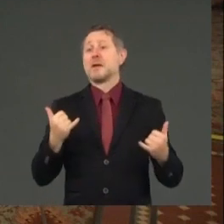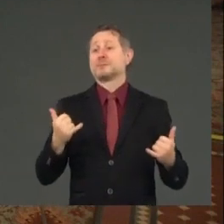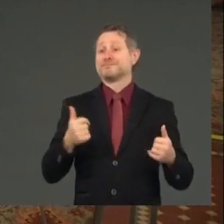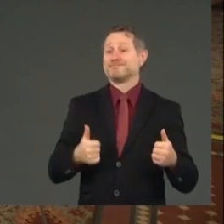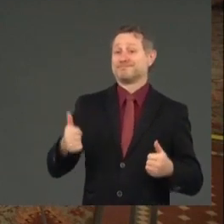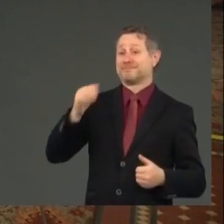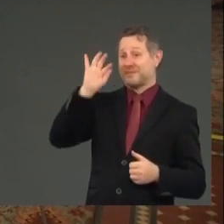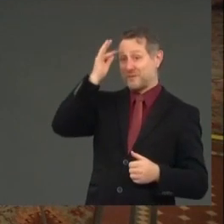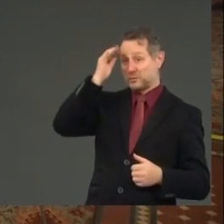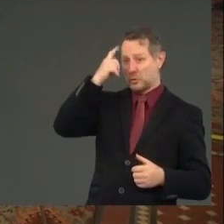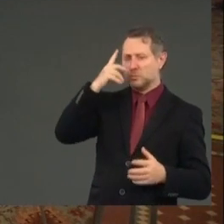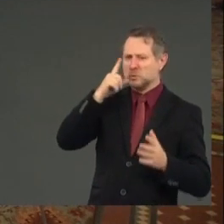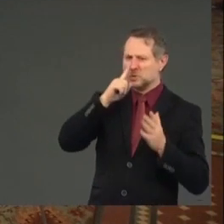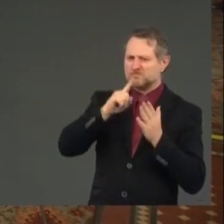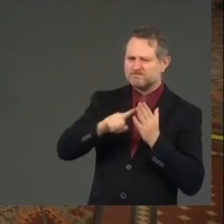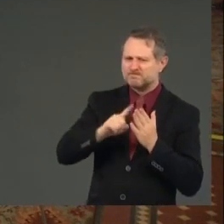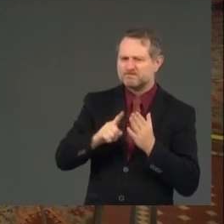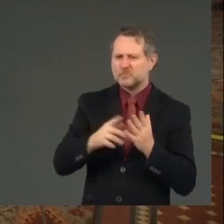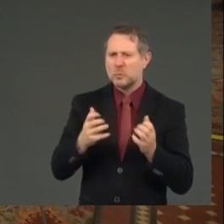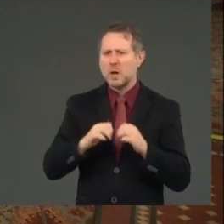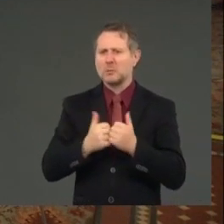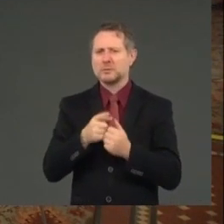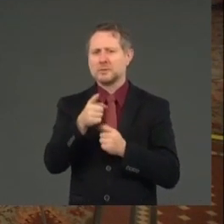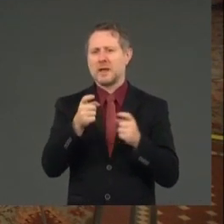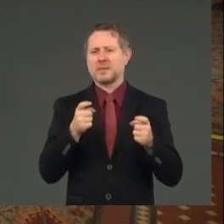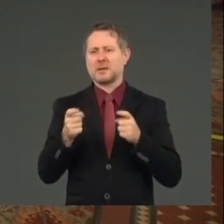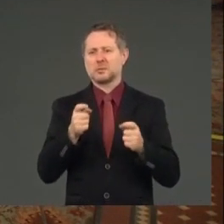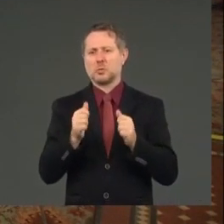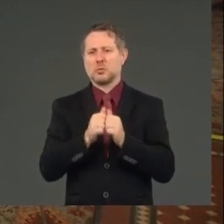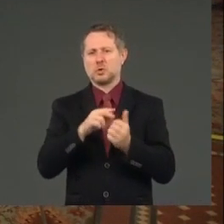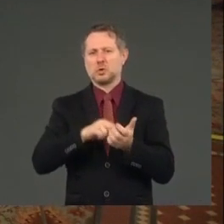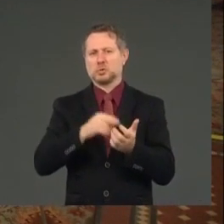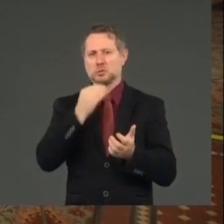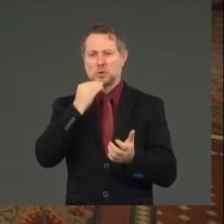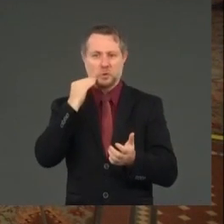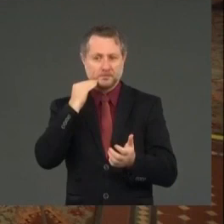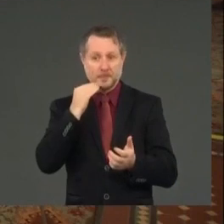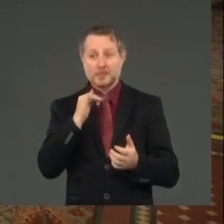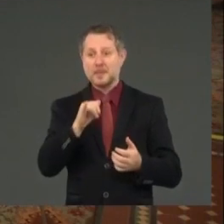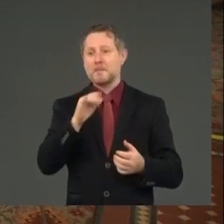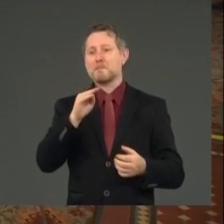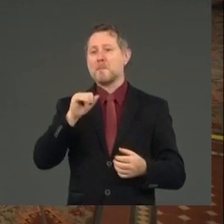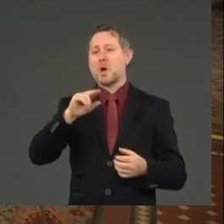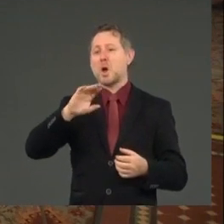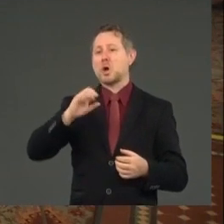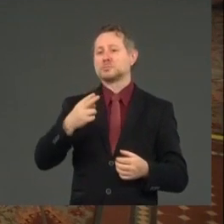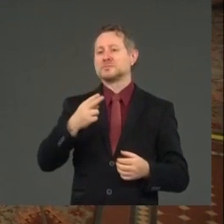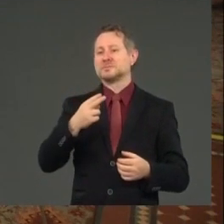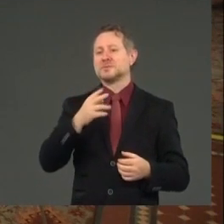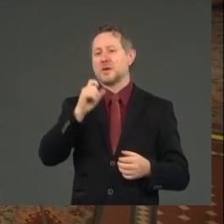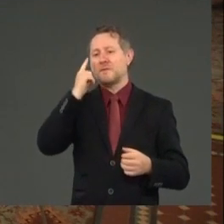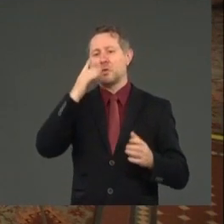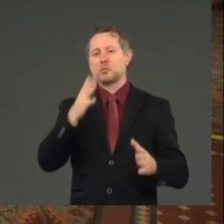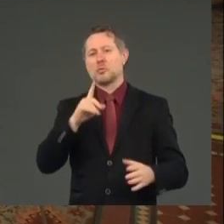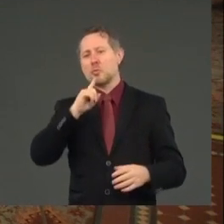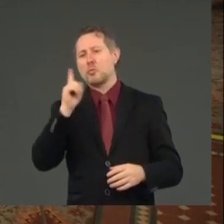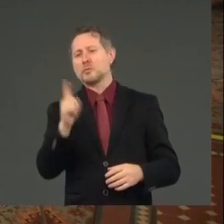THINGS WE'RE GOING TO IMPLEMENT. Reporter: ONE MORE, GOVERNOR. THERE IS A CALL FOR A FEDERAL